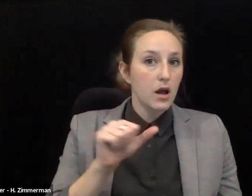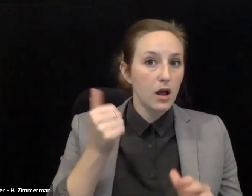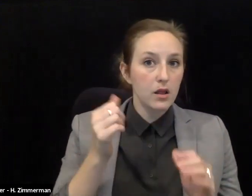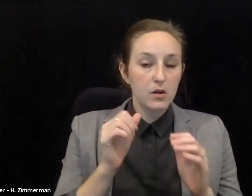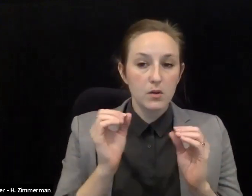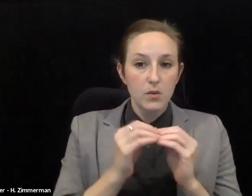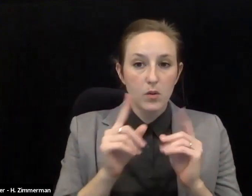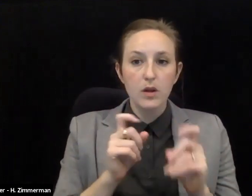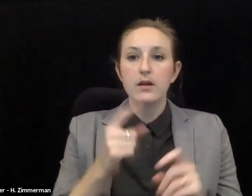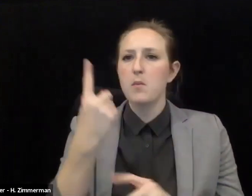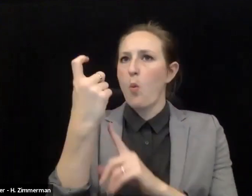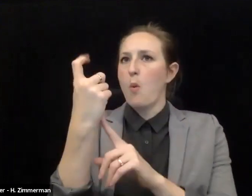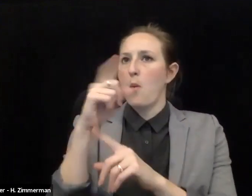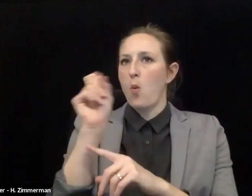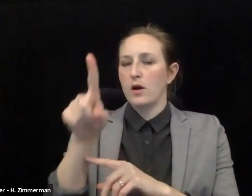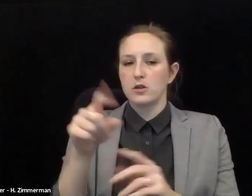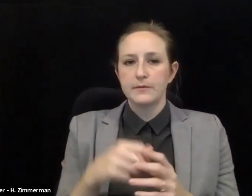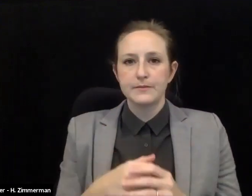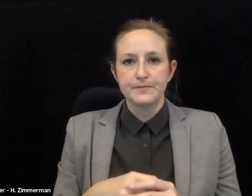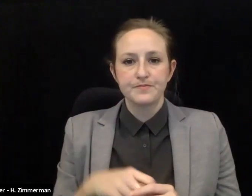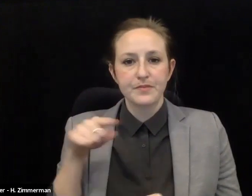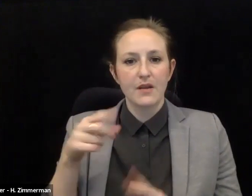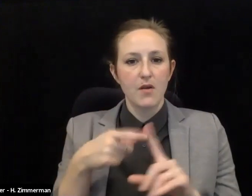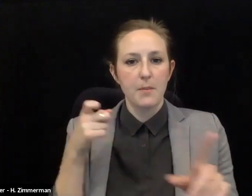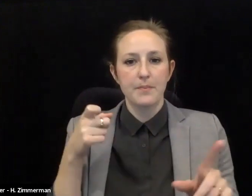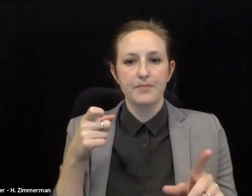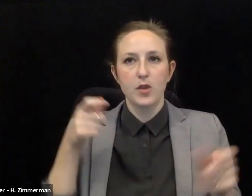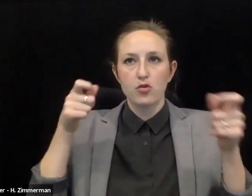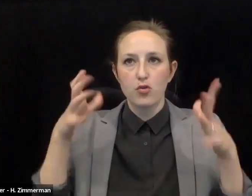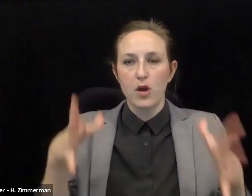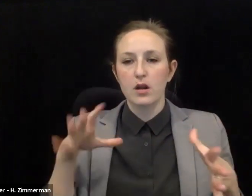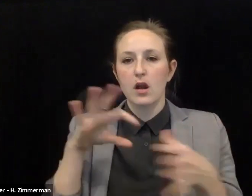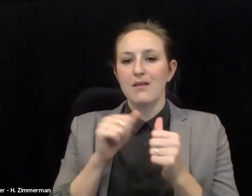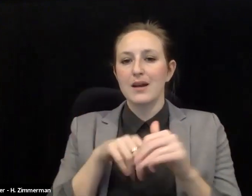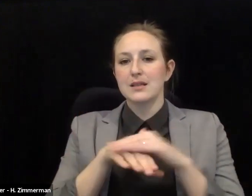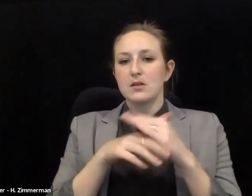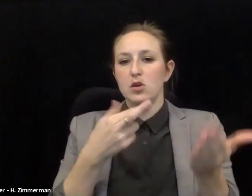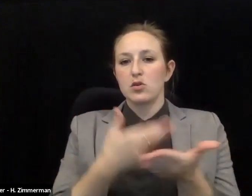Monica Malhotra-MIUSA: From a director of an accessibility resource